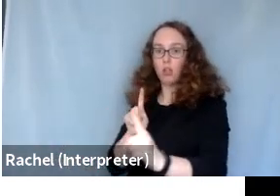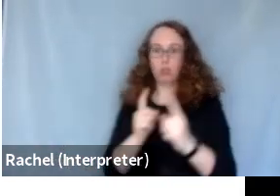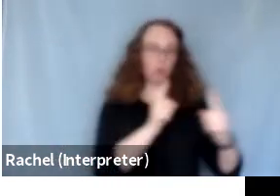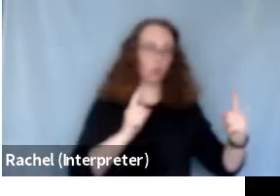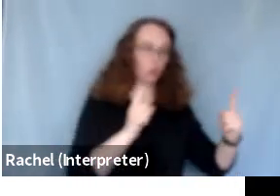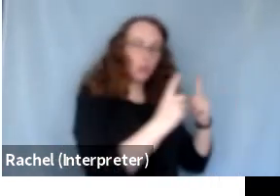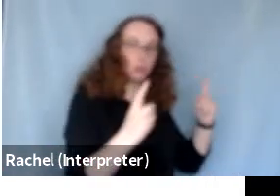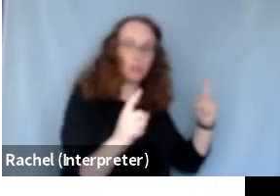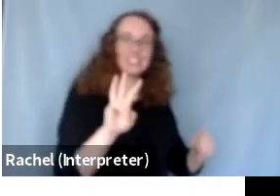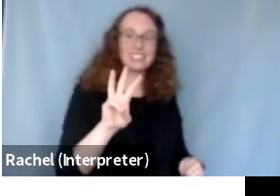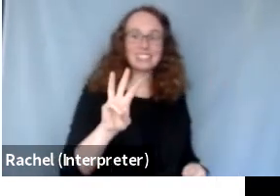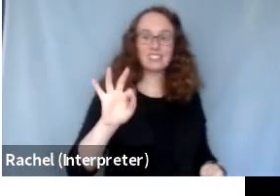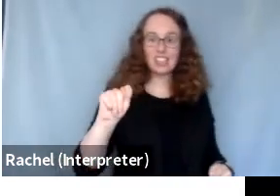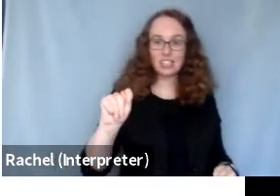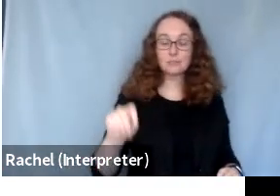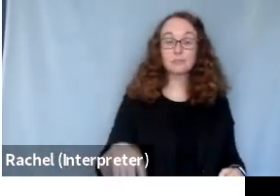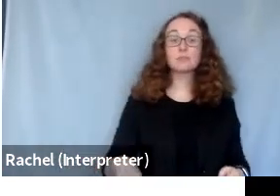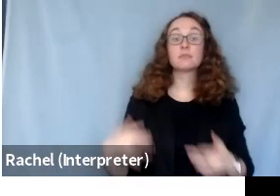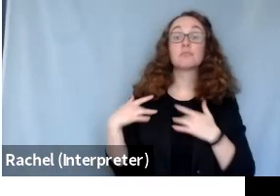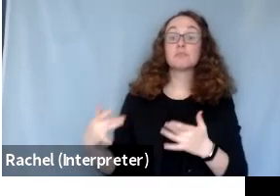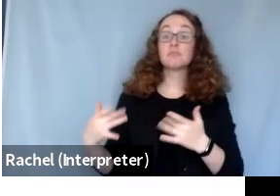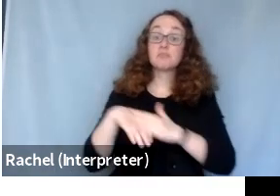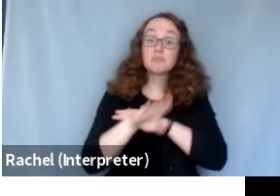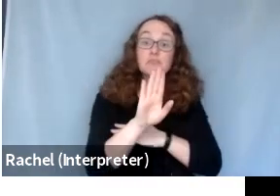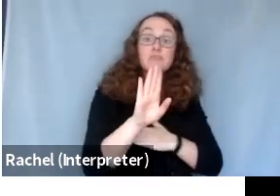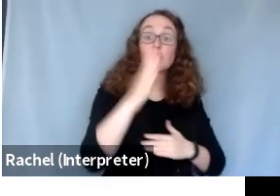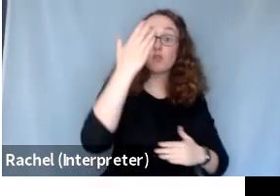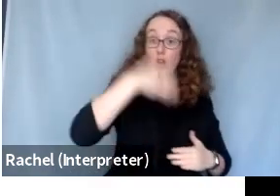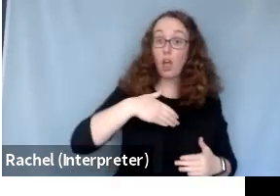the main entrance you walk in and you grab what you need, and you